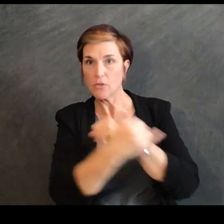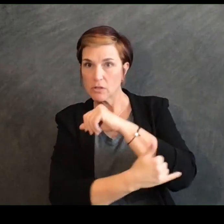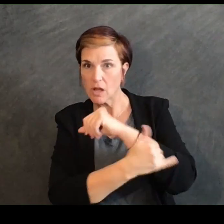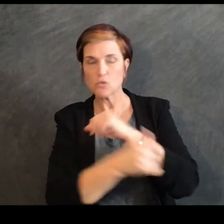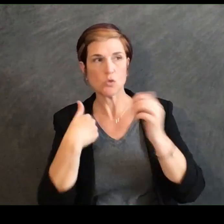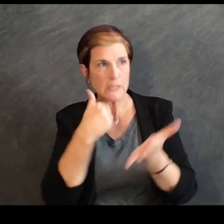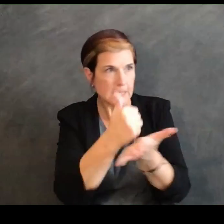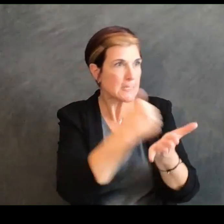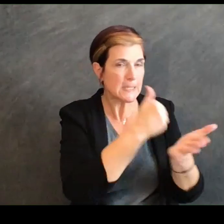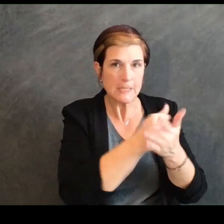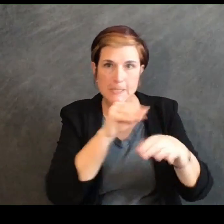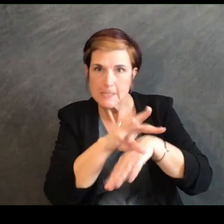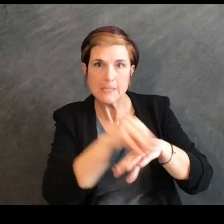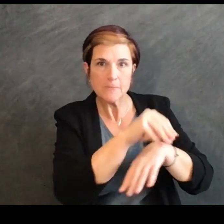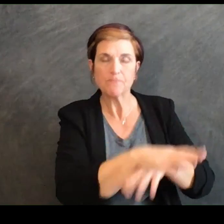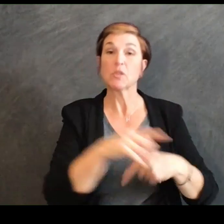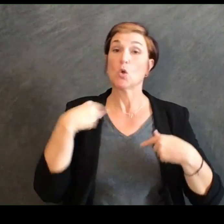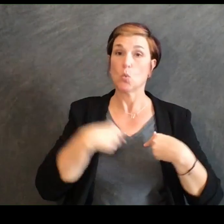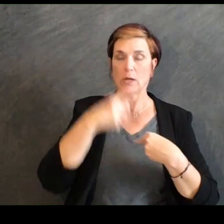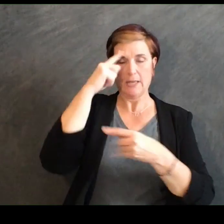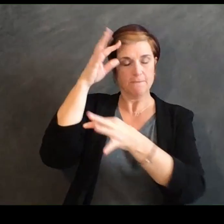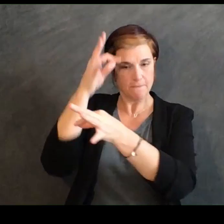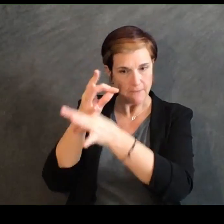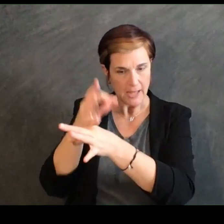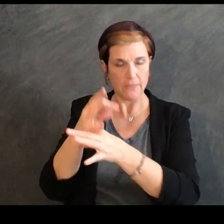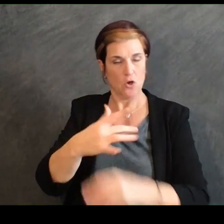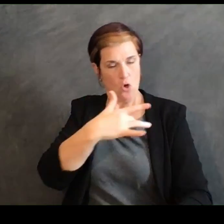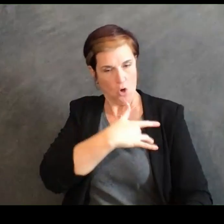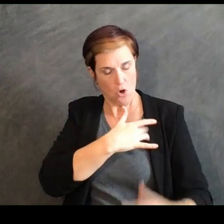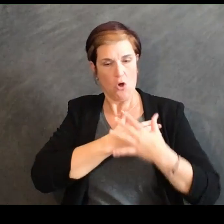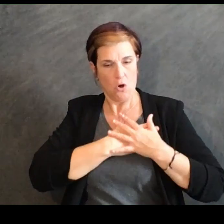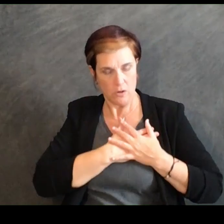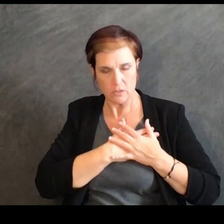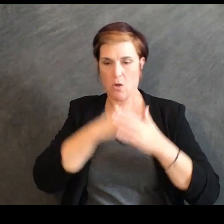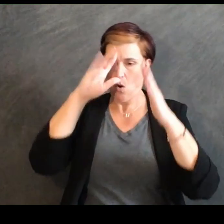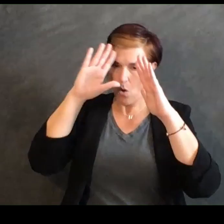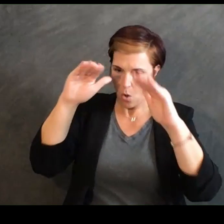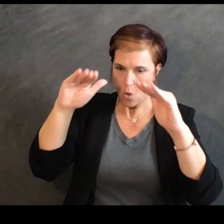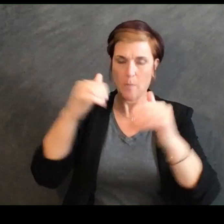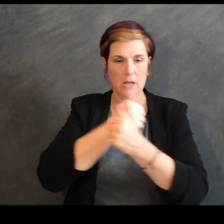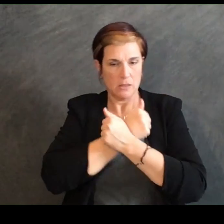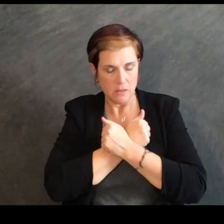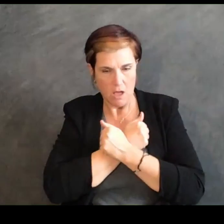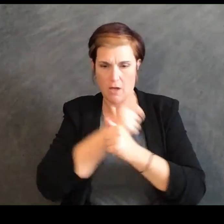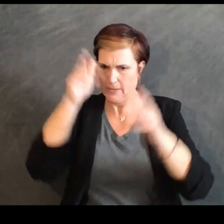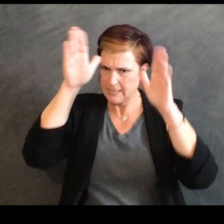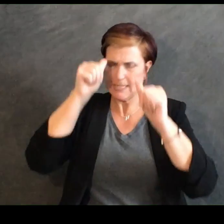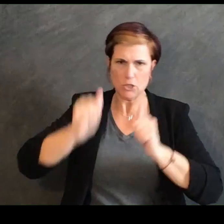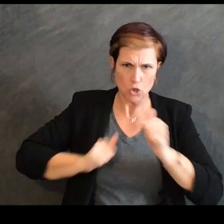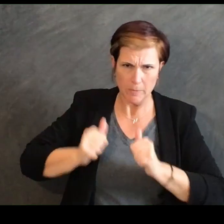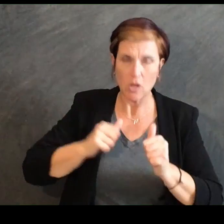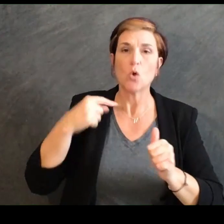and heart and hope and love and determination we will succeed we will